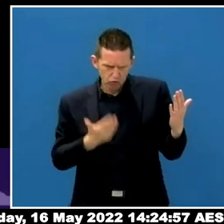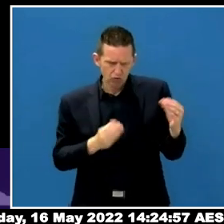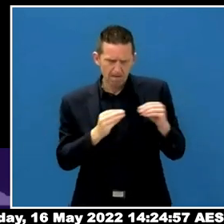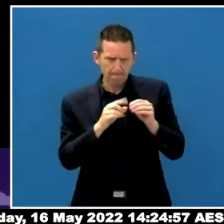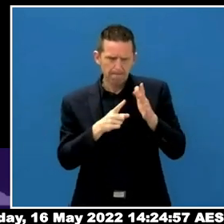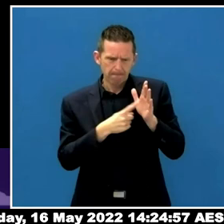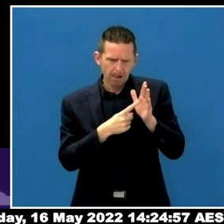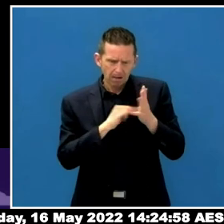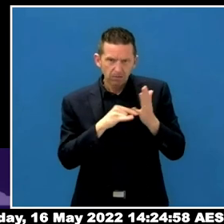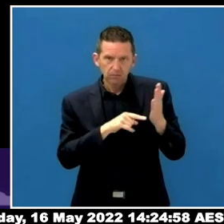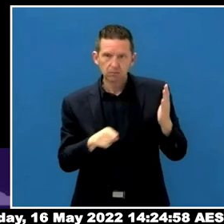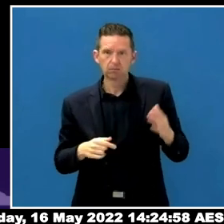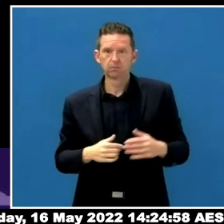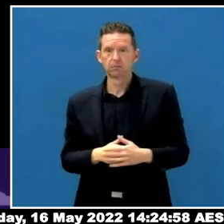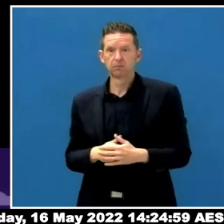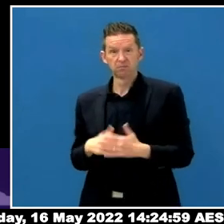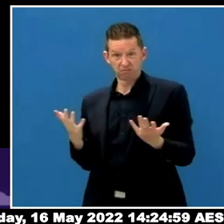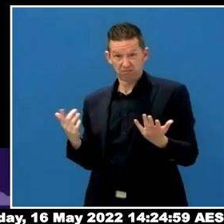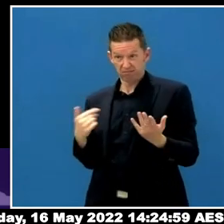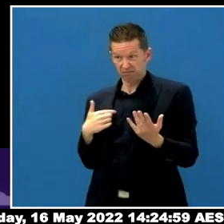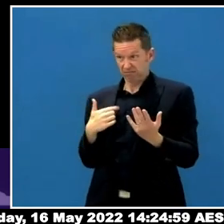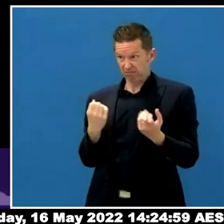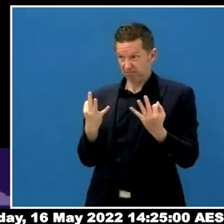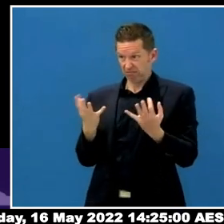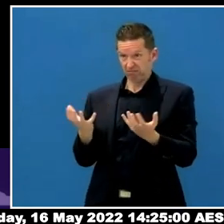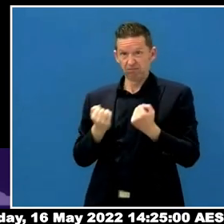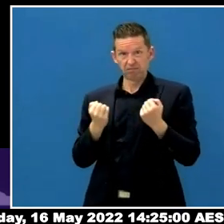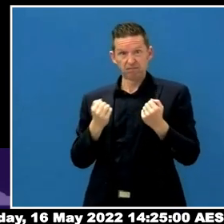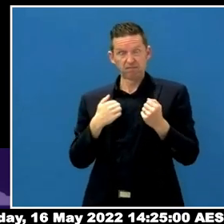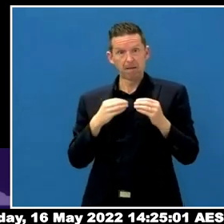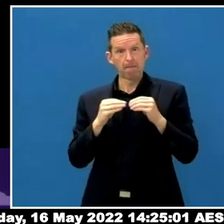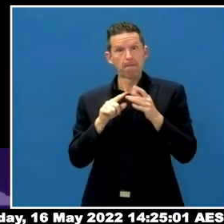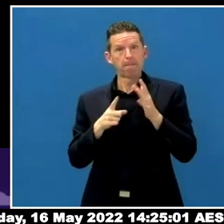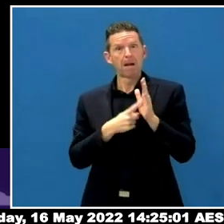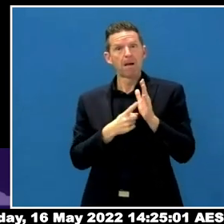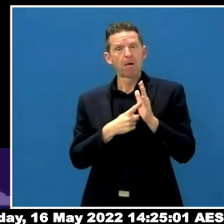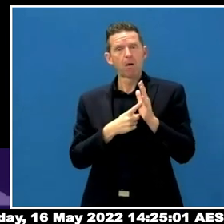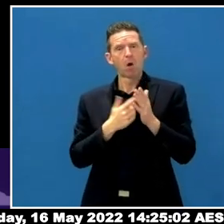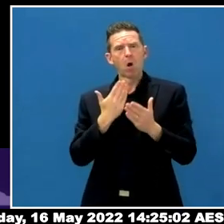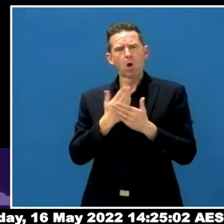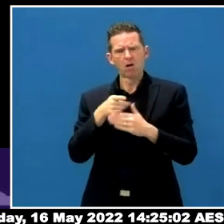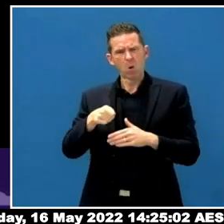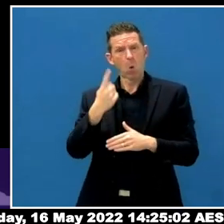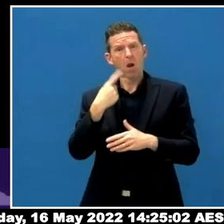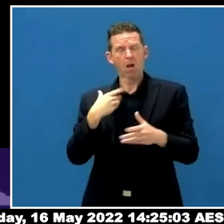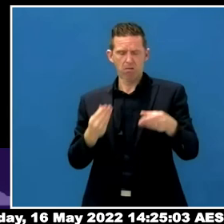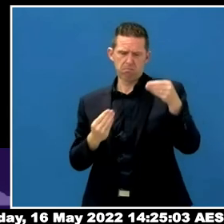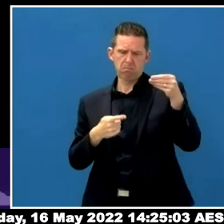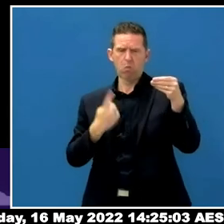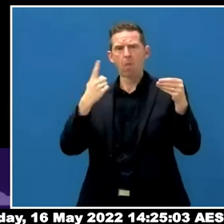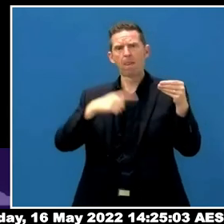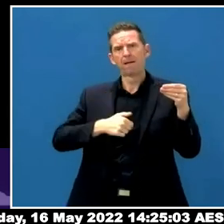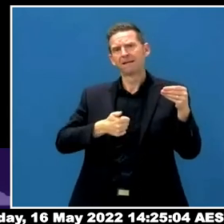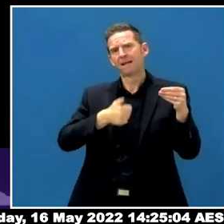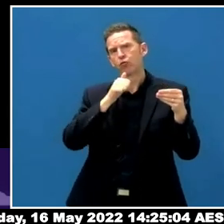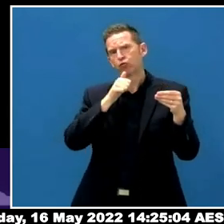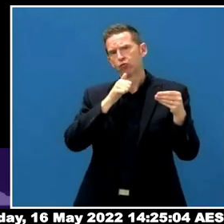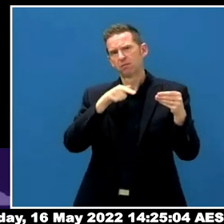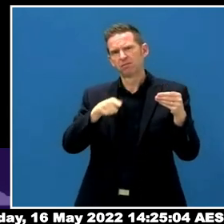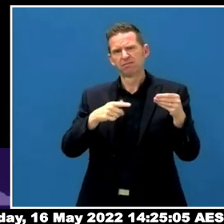The only bill I did get was for the $1600 for the daily activities, which they ended up